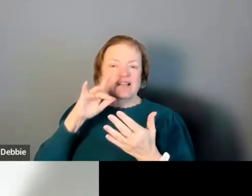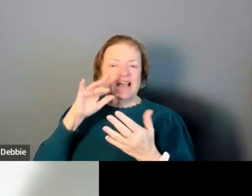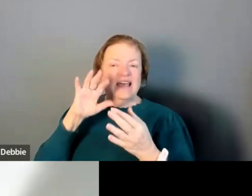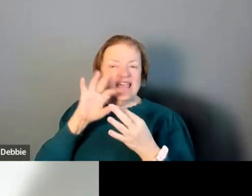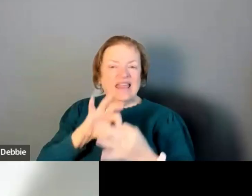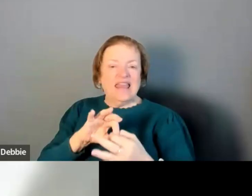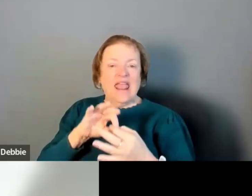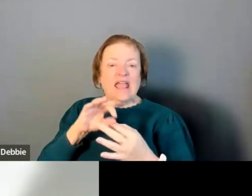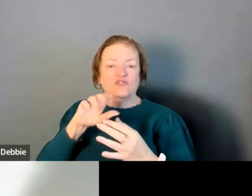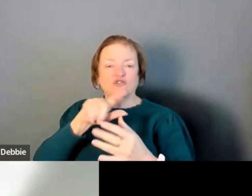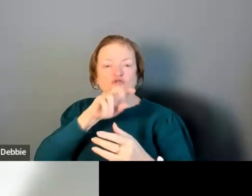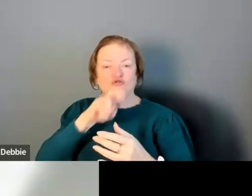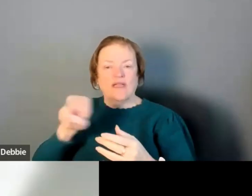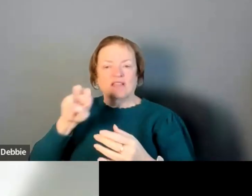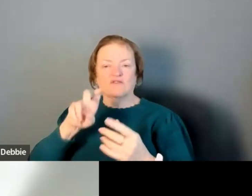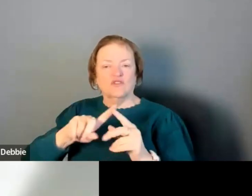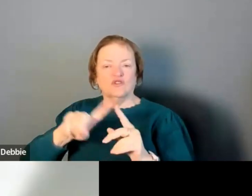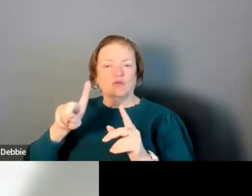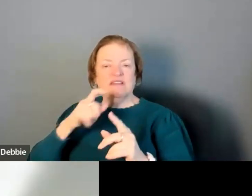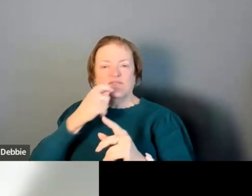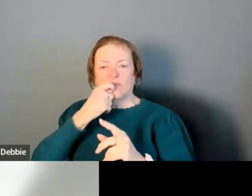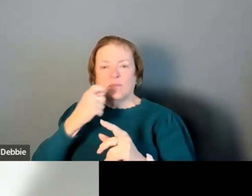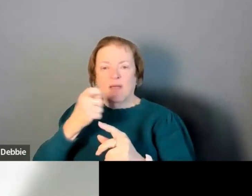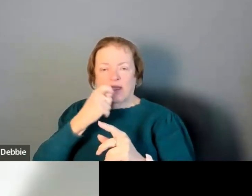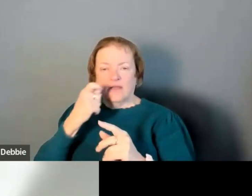thing. They'll walk back in the classroom, and they've been on somebody else's mic,